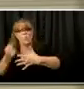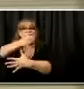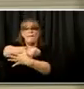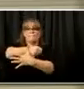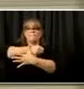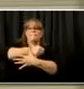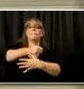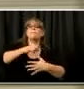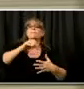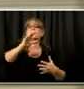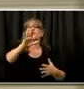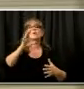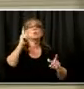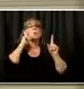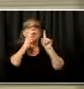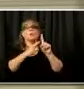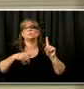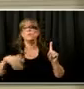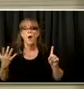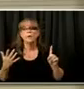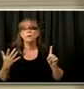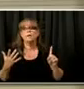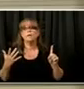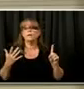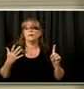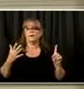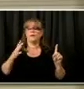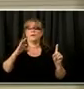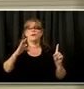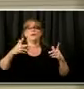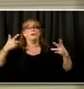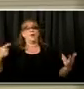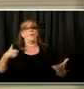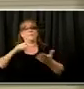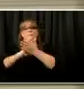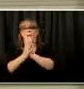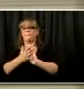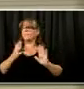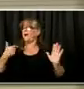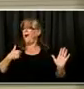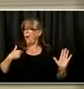and if anyone listening isn't doing okay please know that help is out there reach out people are